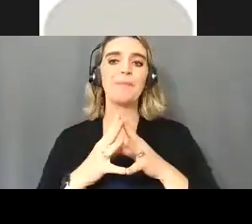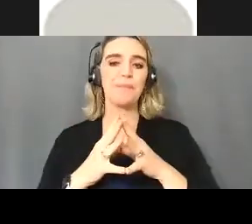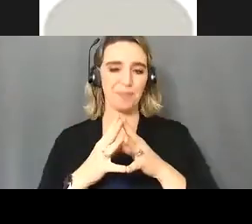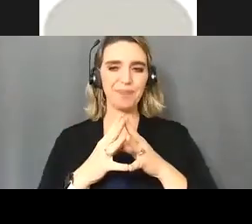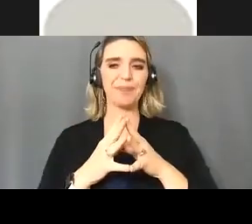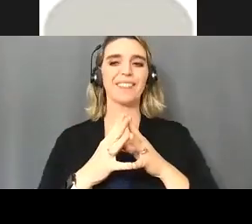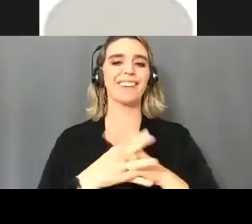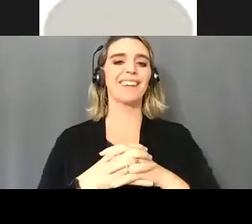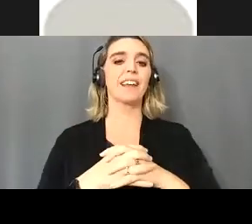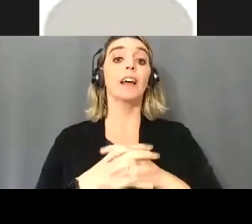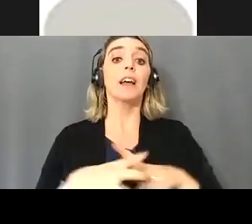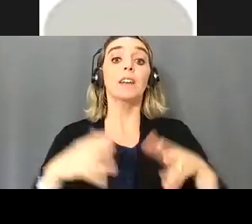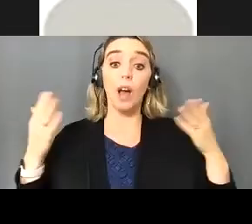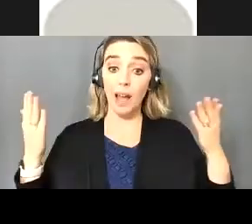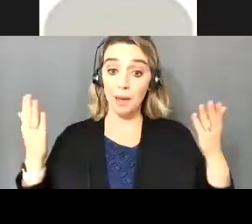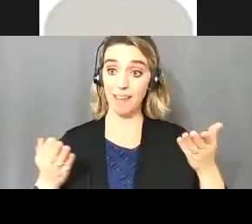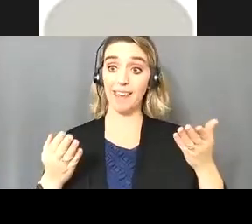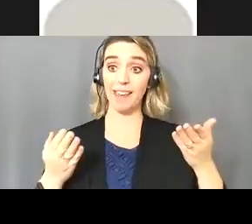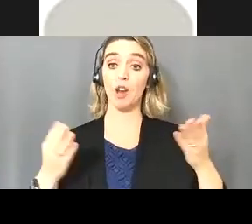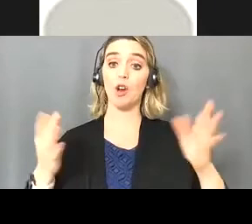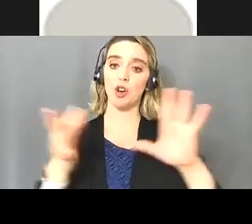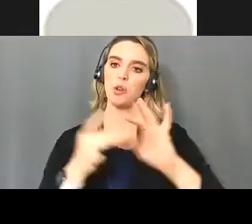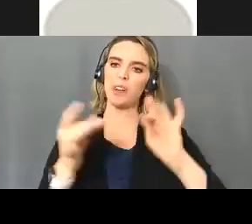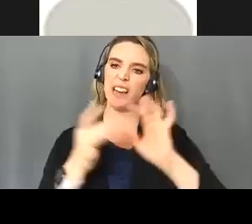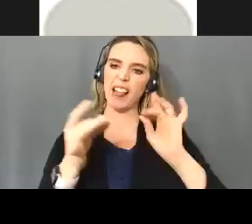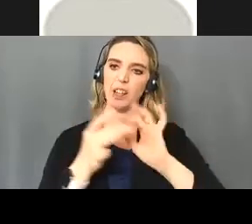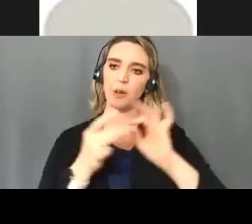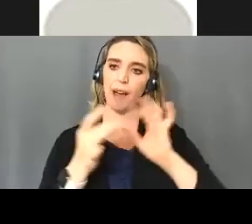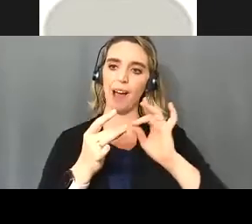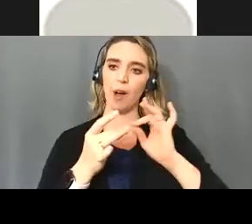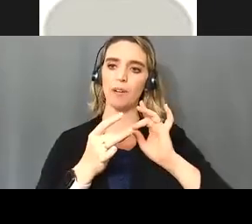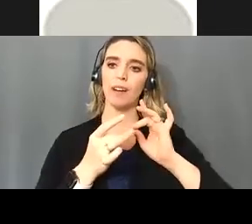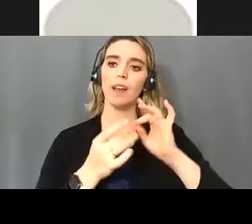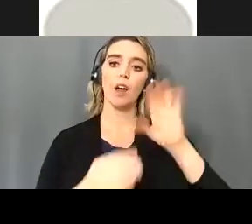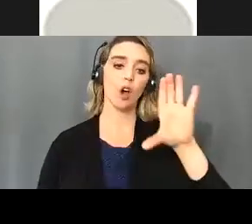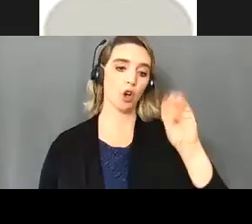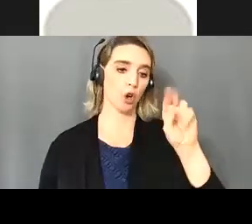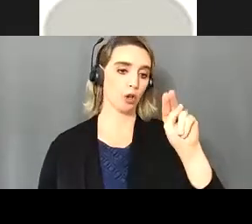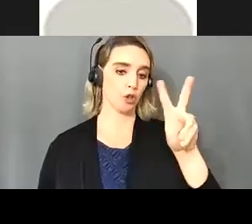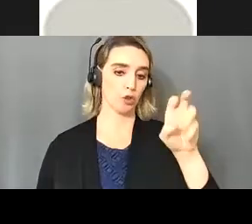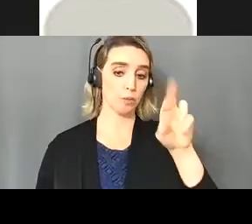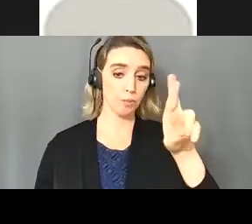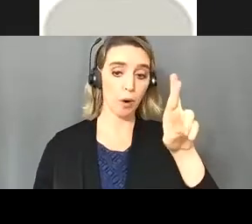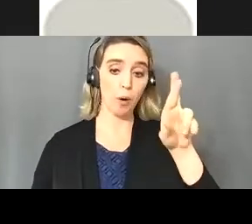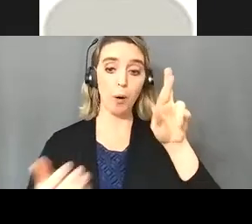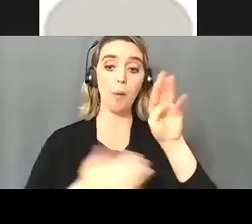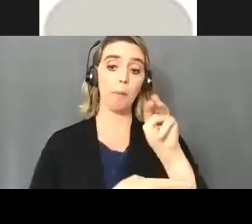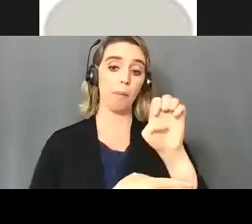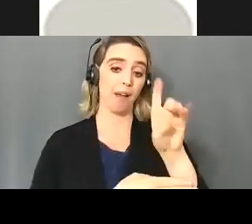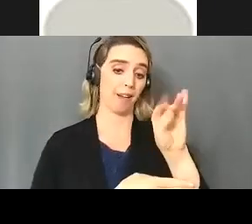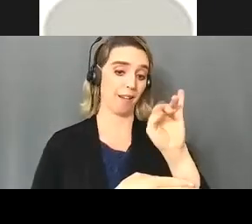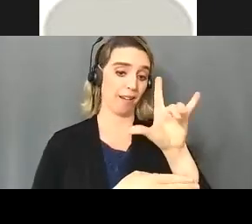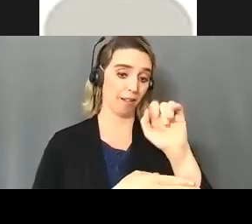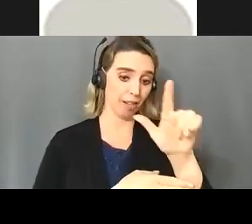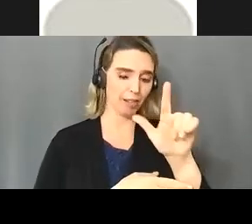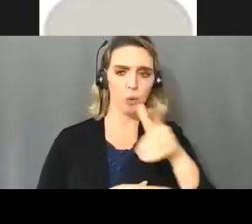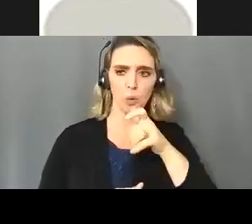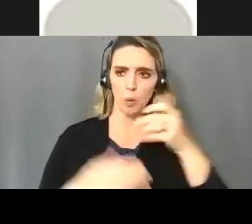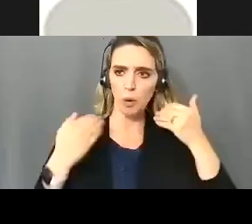So I'm here to tell you a little bit about Consumer Medical, who we are and what we do and how we strive